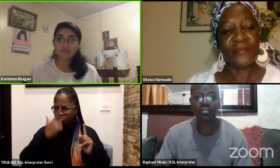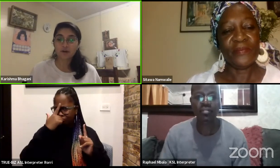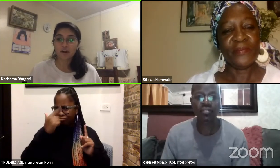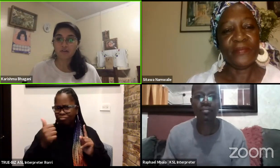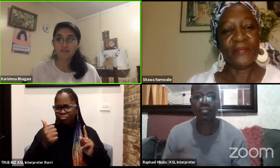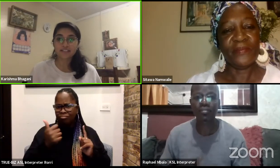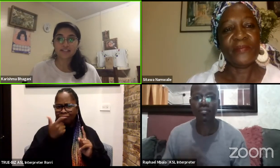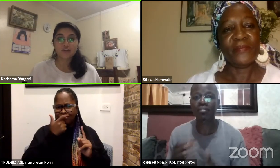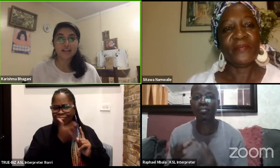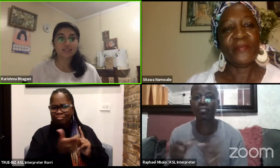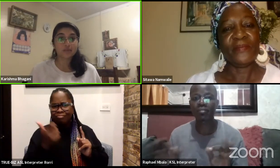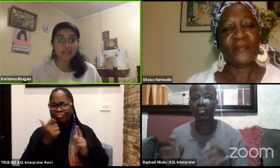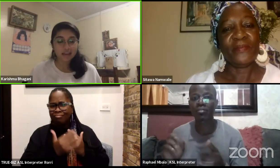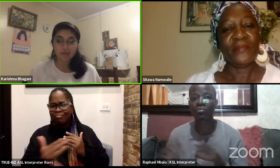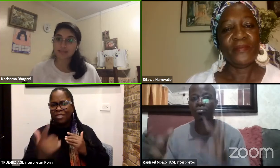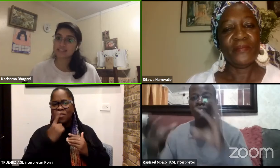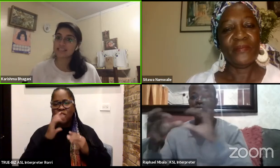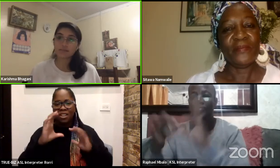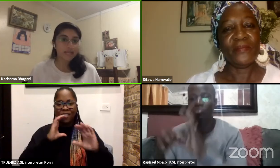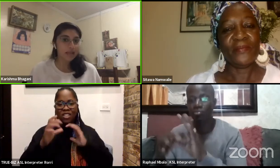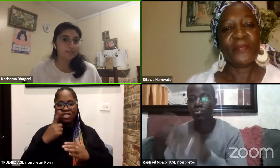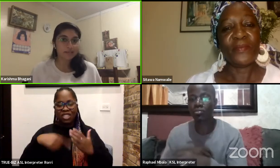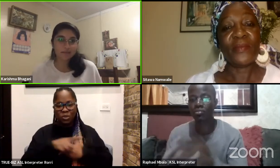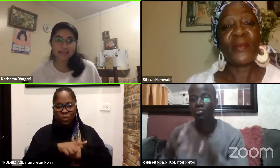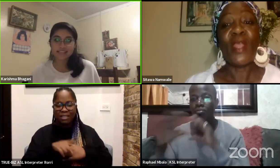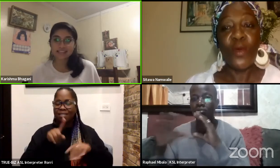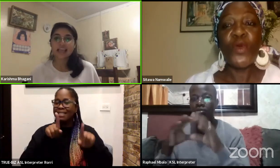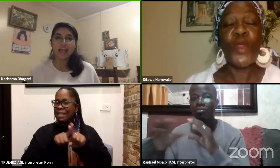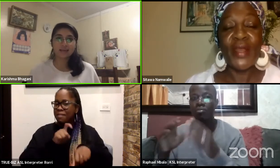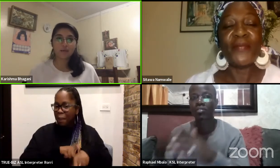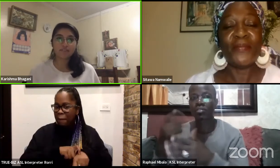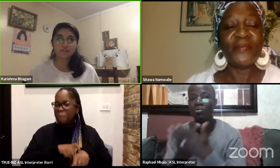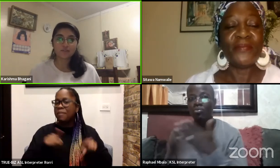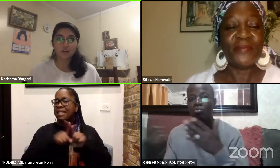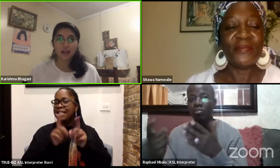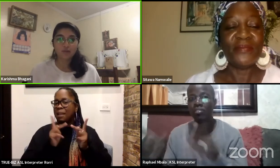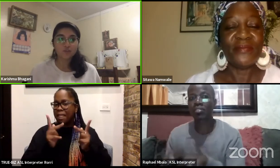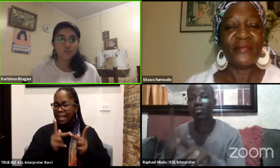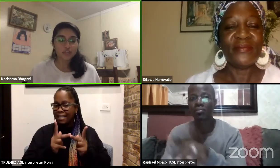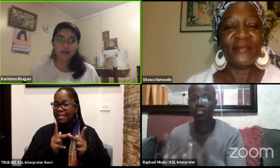for our conversation next week at the same time, same place at the comfort of your couch.